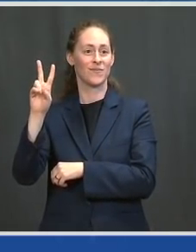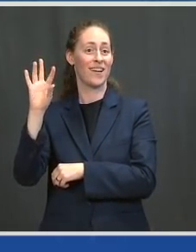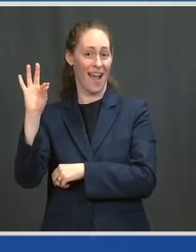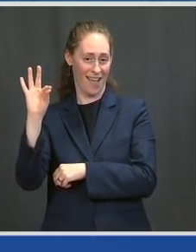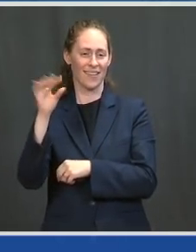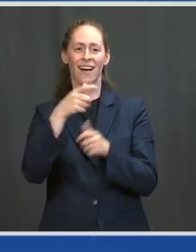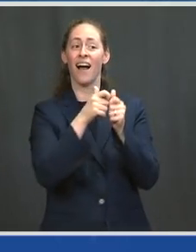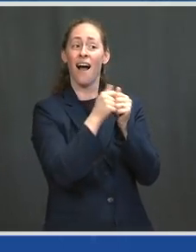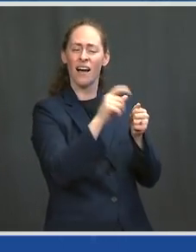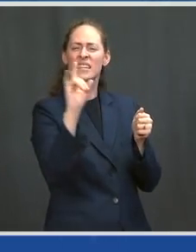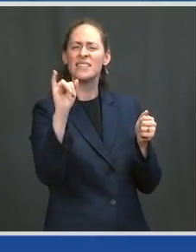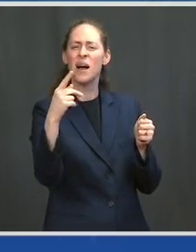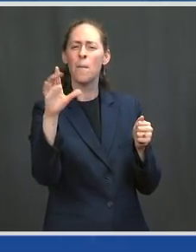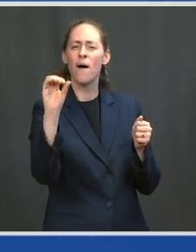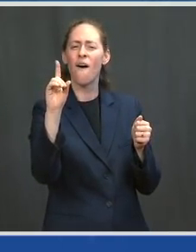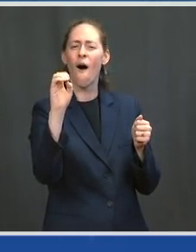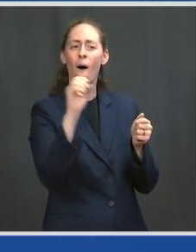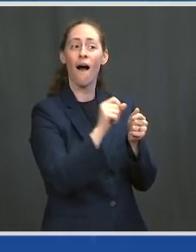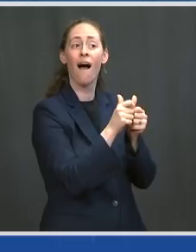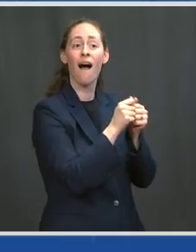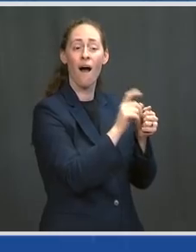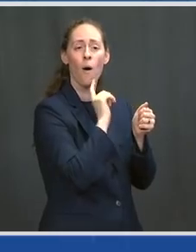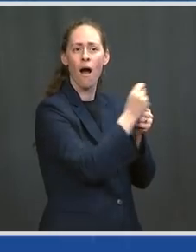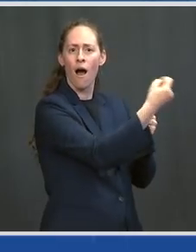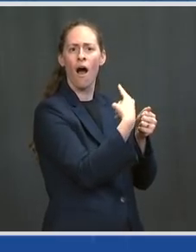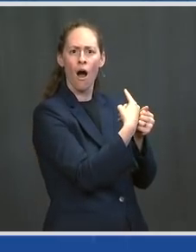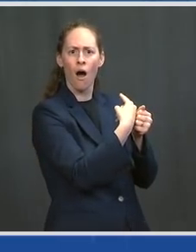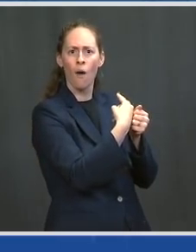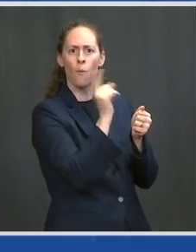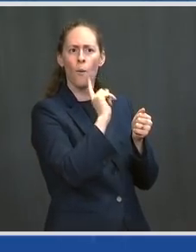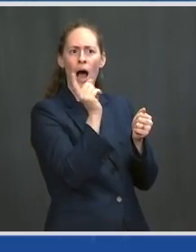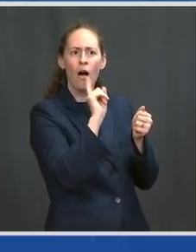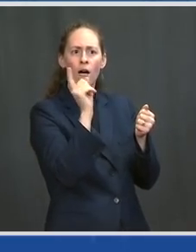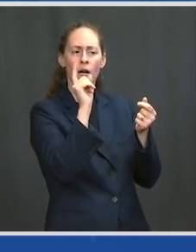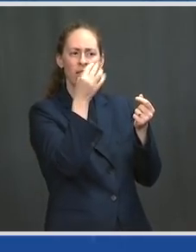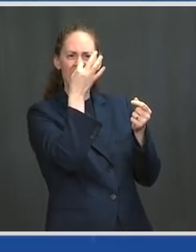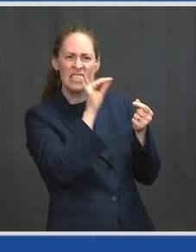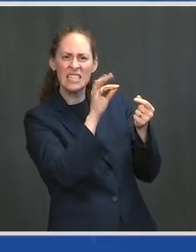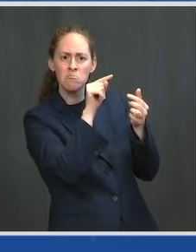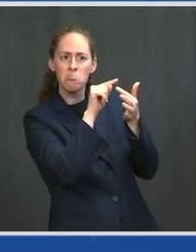and you'll find the closest vaccine facilities to you at that moment.